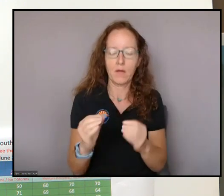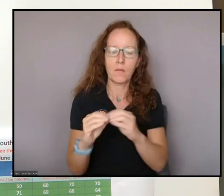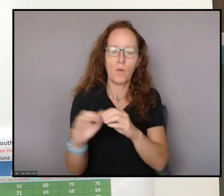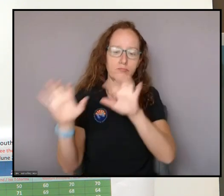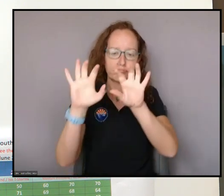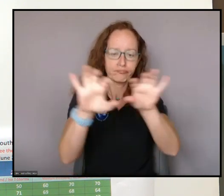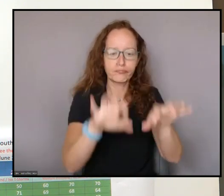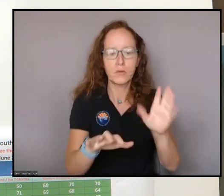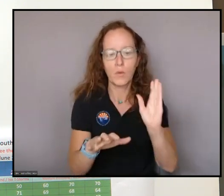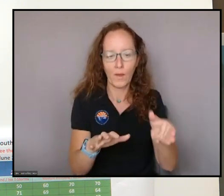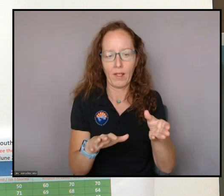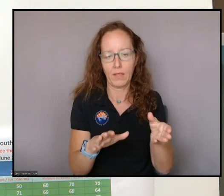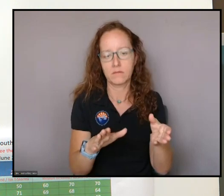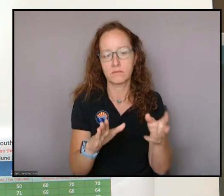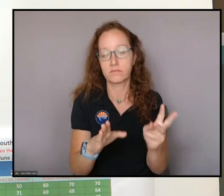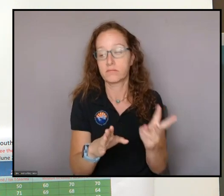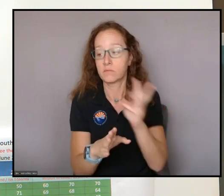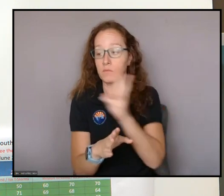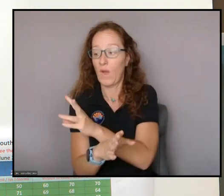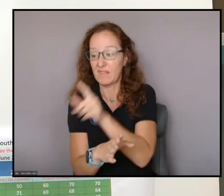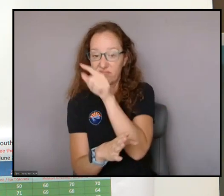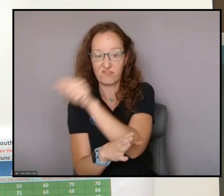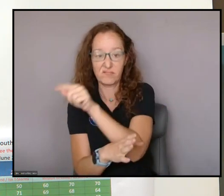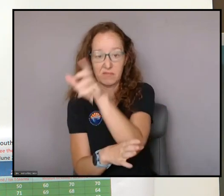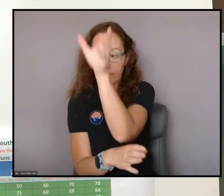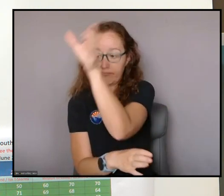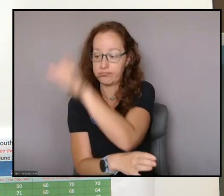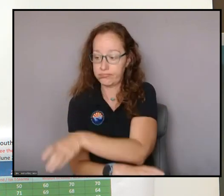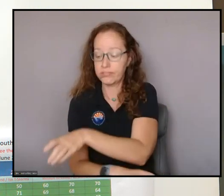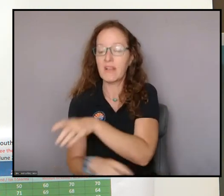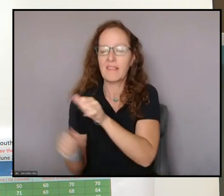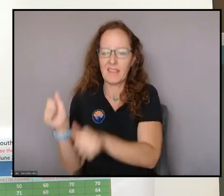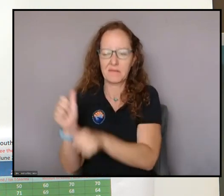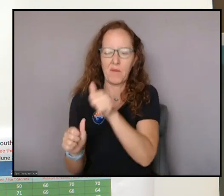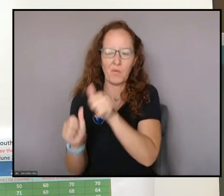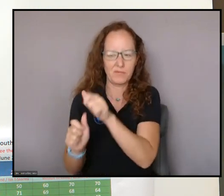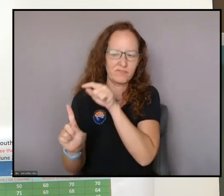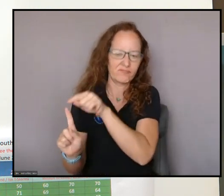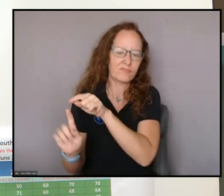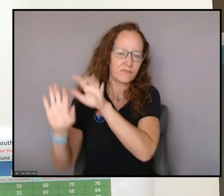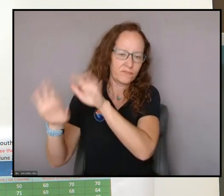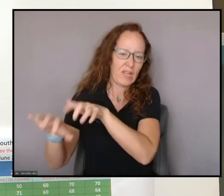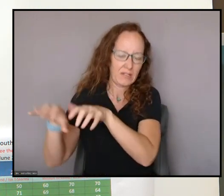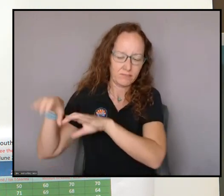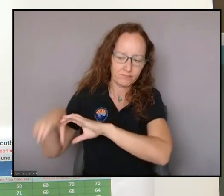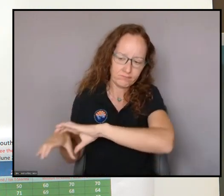see that's where the main rain band is located. That's where expected to be the the highest amount of precipitation. But